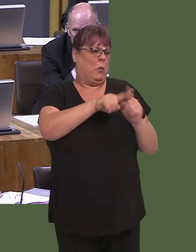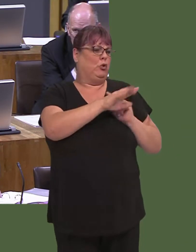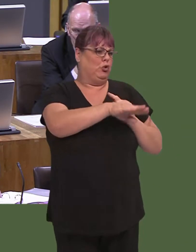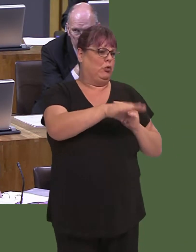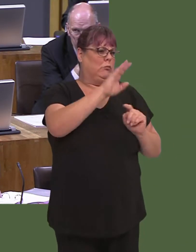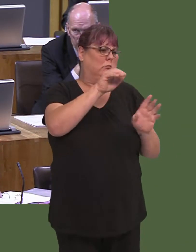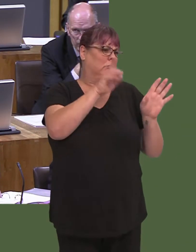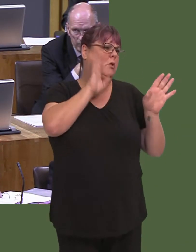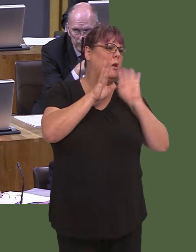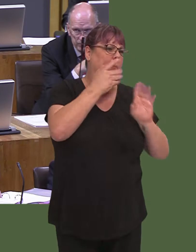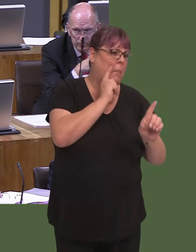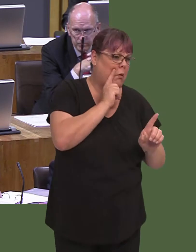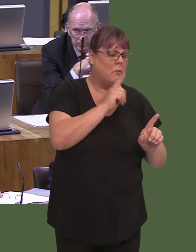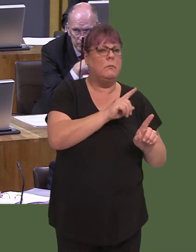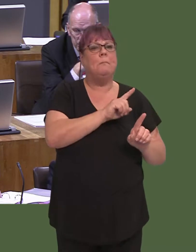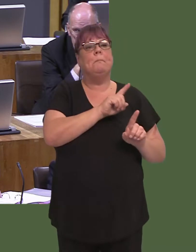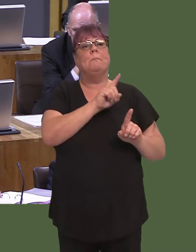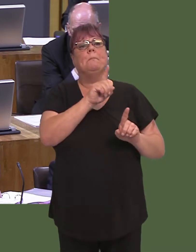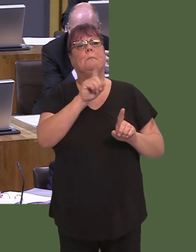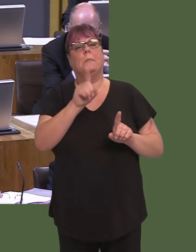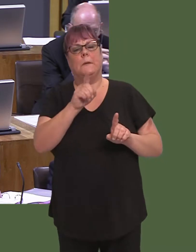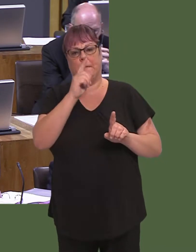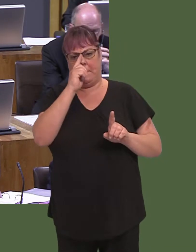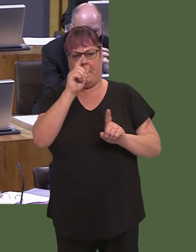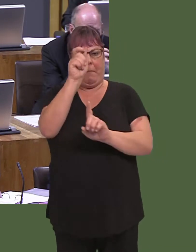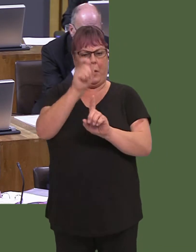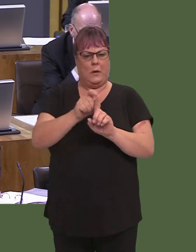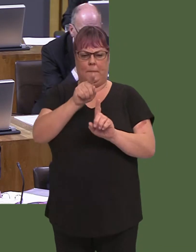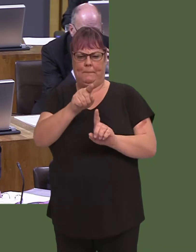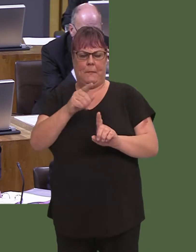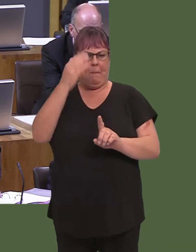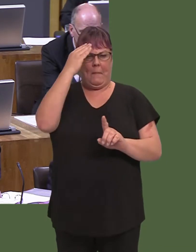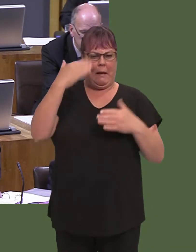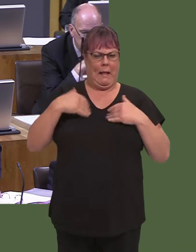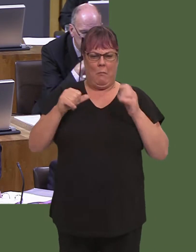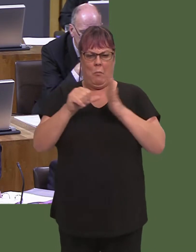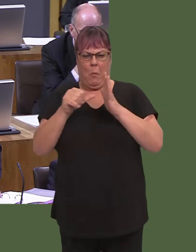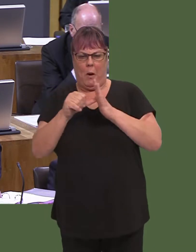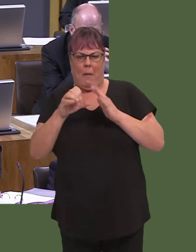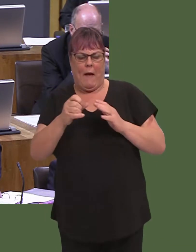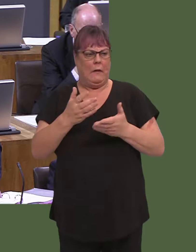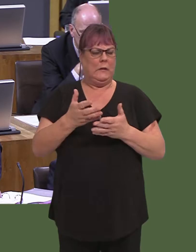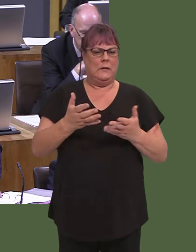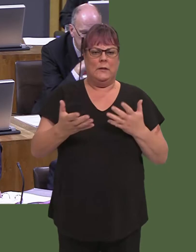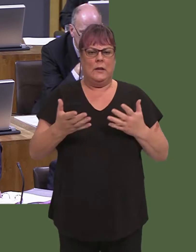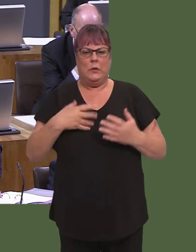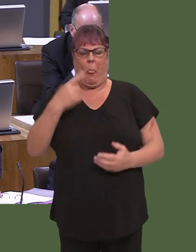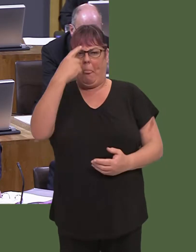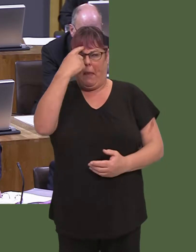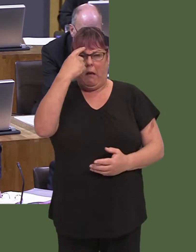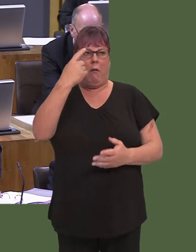But, when a person is in a mental health crisis, they don't tend to think of ambulances or